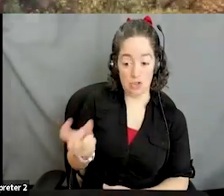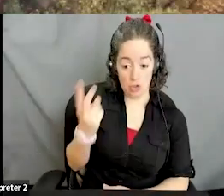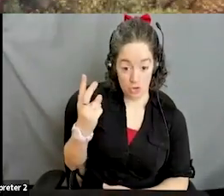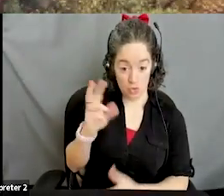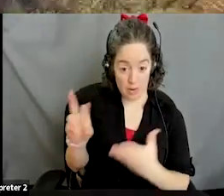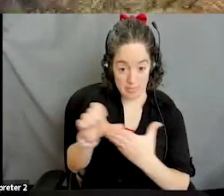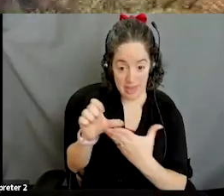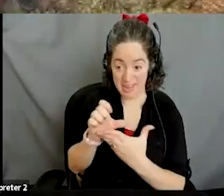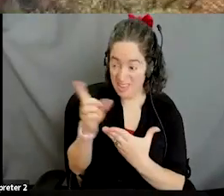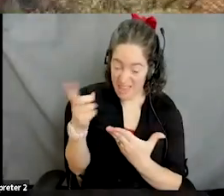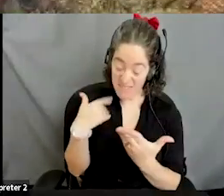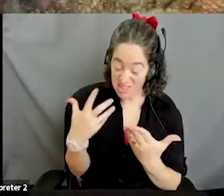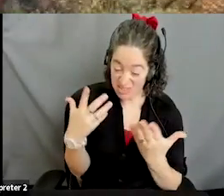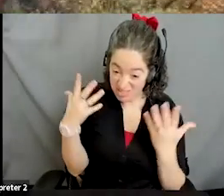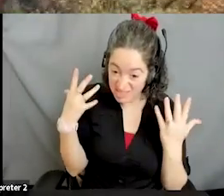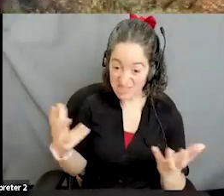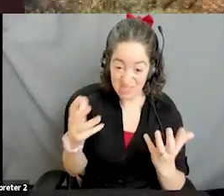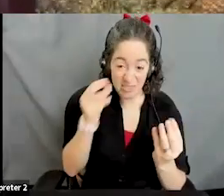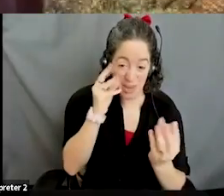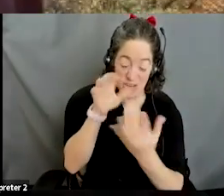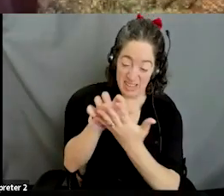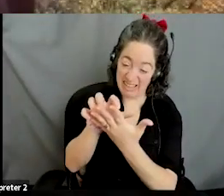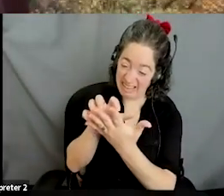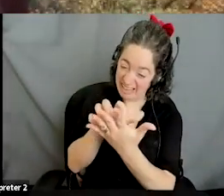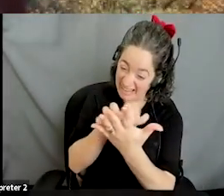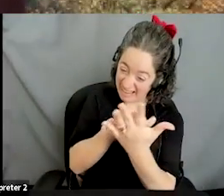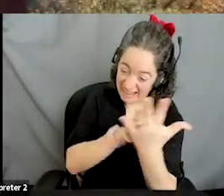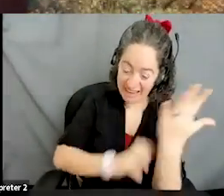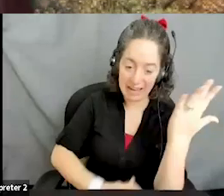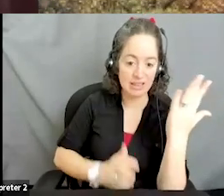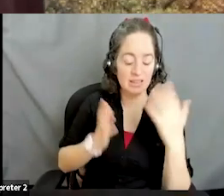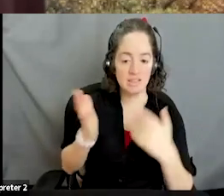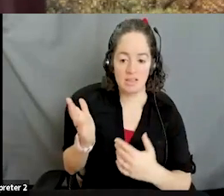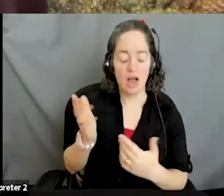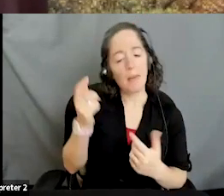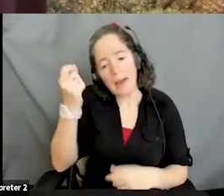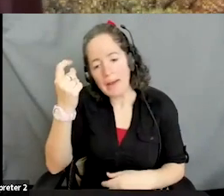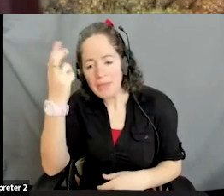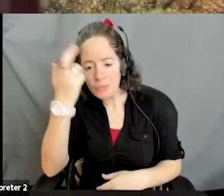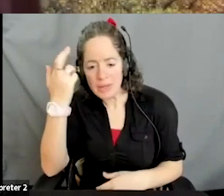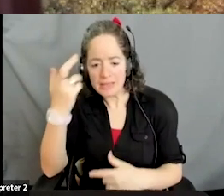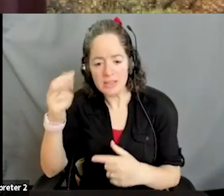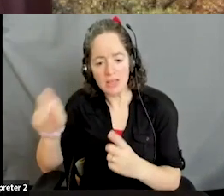There's a lot there. I can understand why there's a lot there, but, man, it looks like a wilderness that's going to be really,